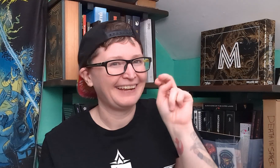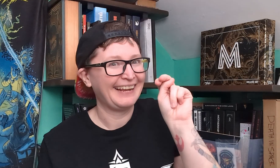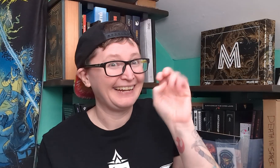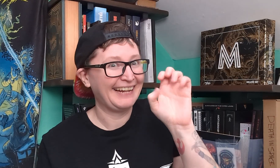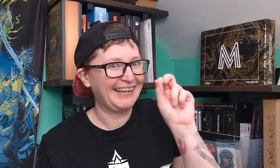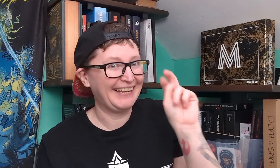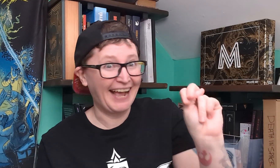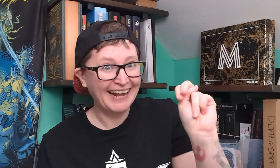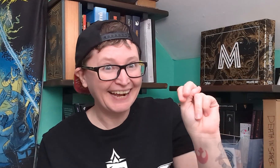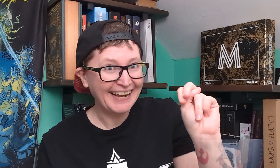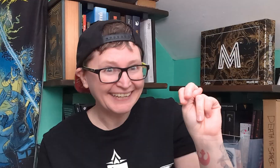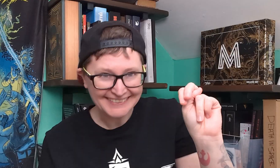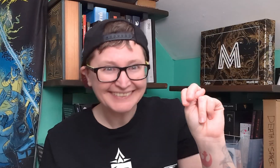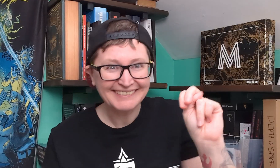NEON!